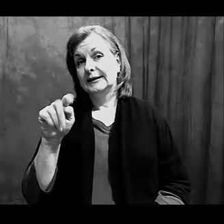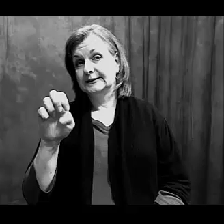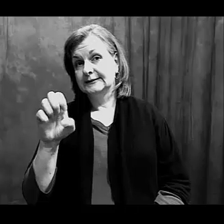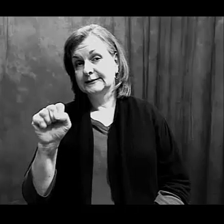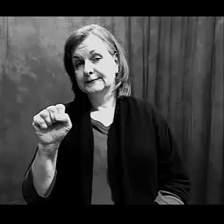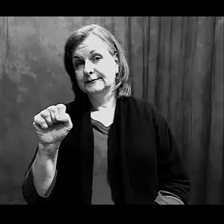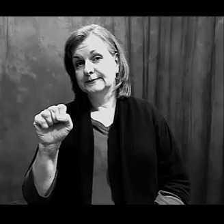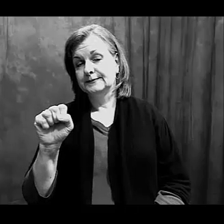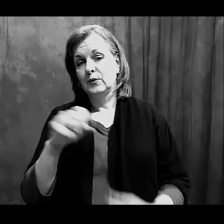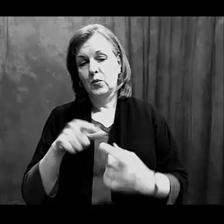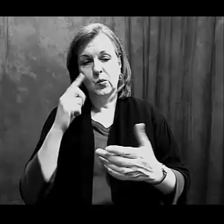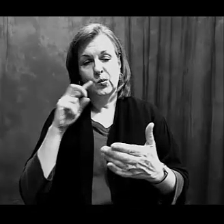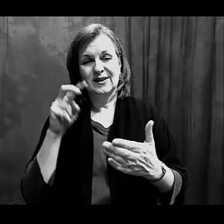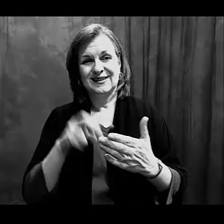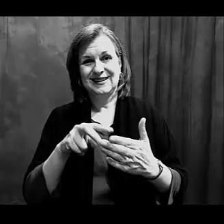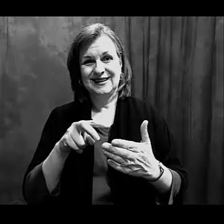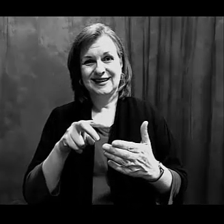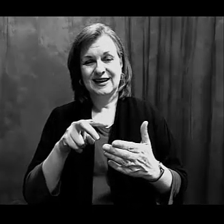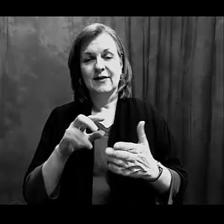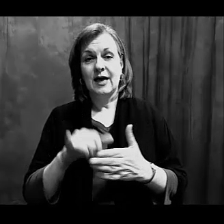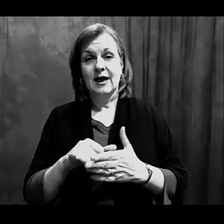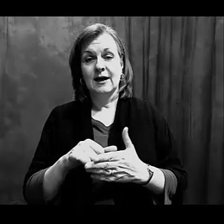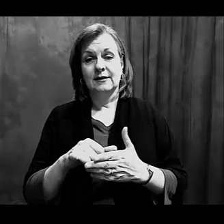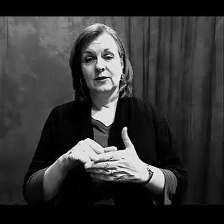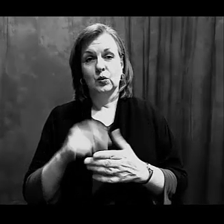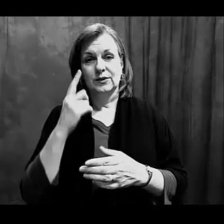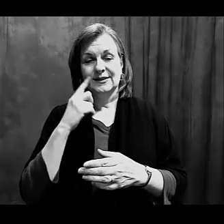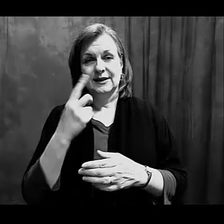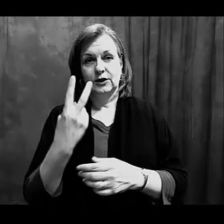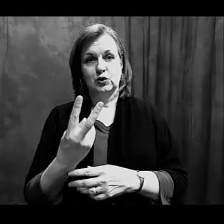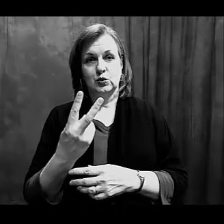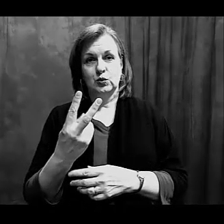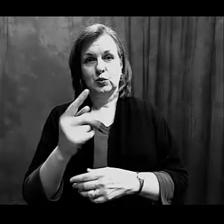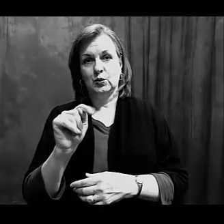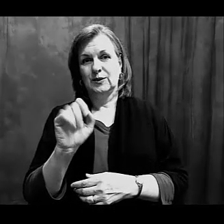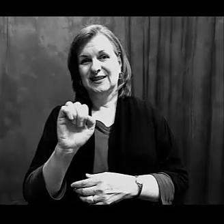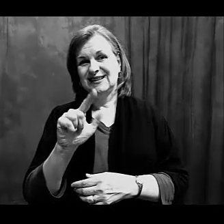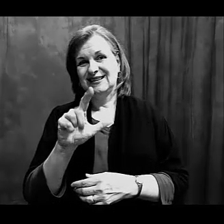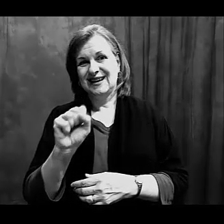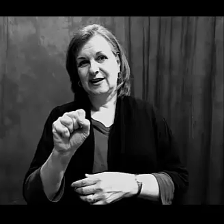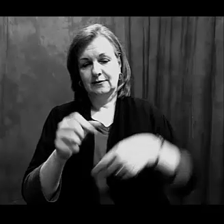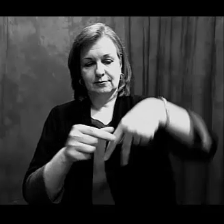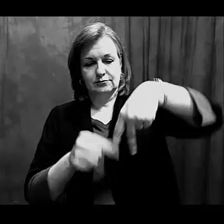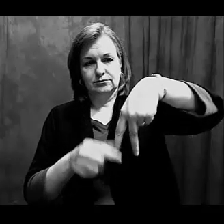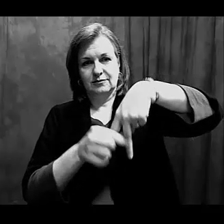and when we look at them we are gonna see 2 fatty acid tales